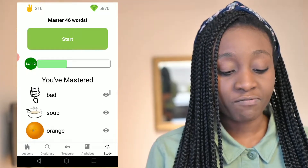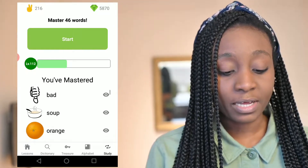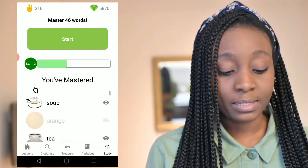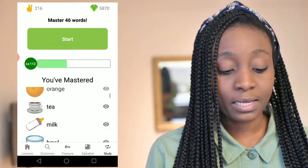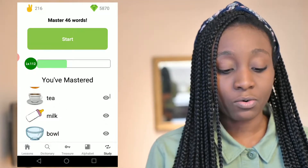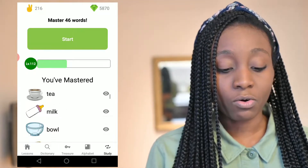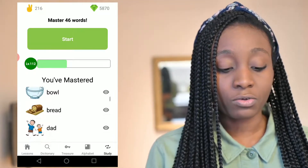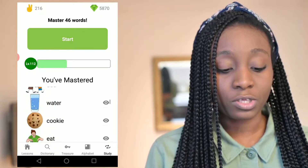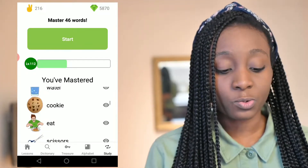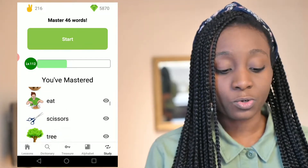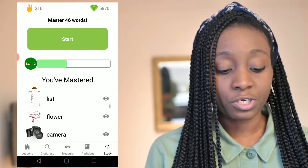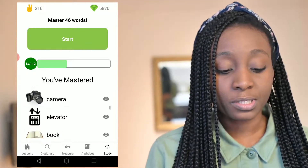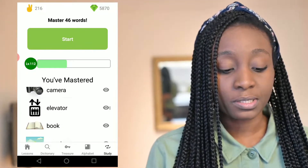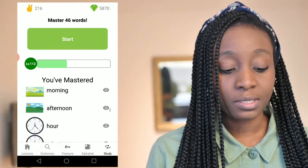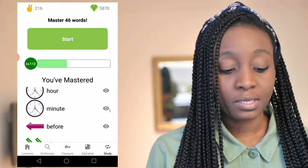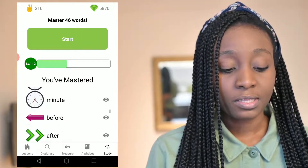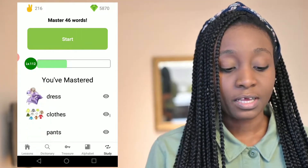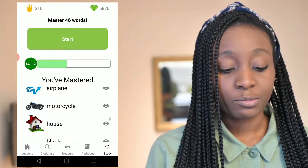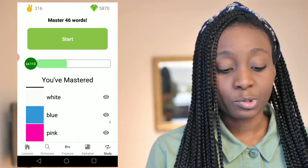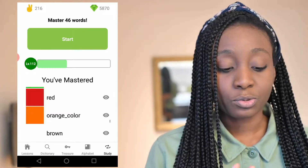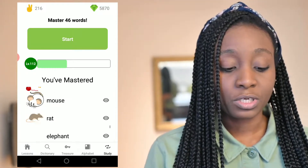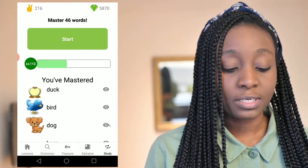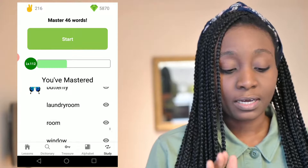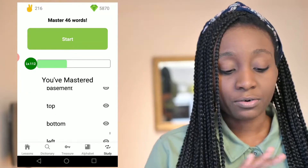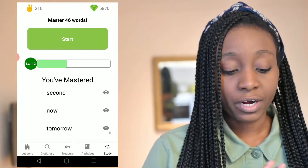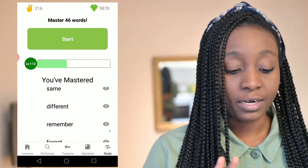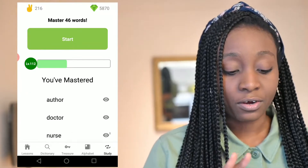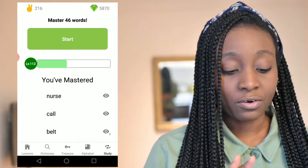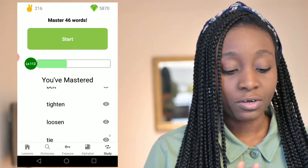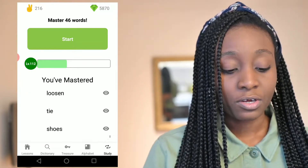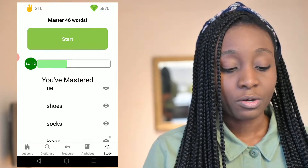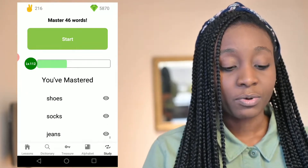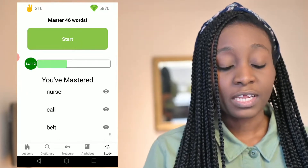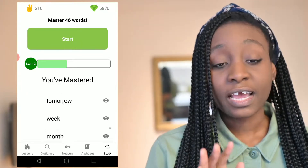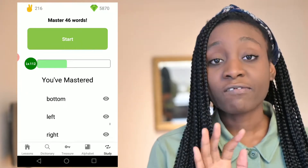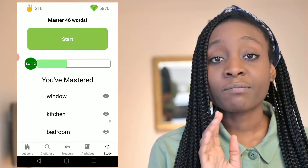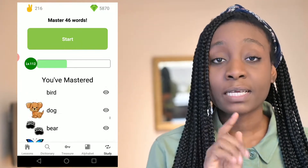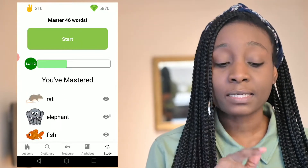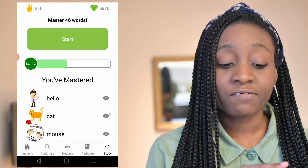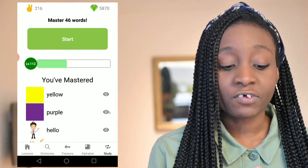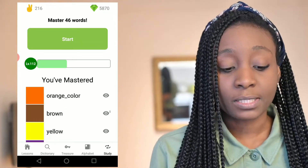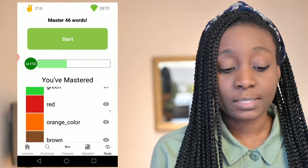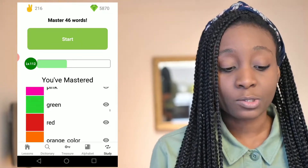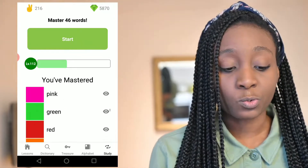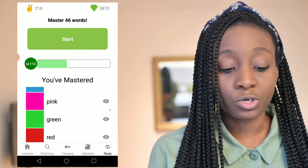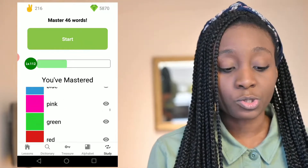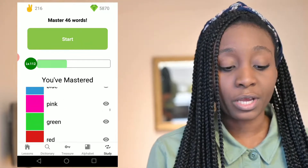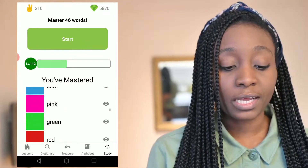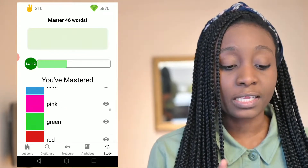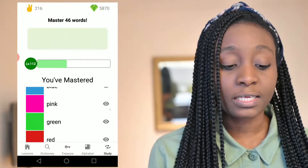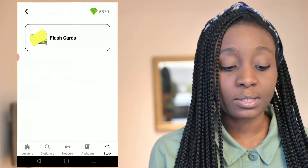I've mastered all these words that I'm scrolling down right now but then I haven't mastered 46 words so I can click